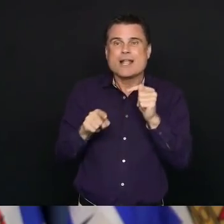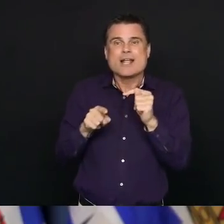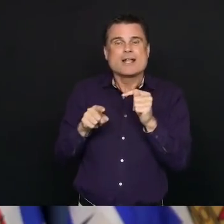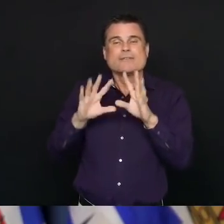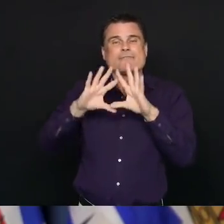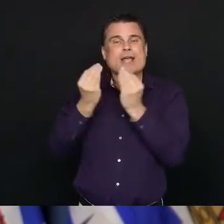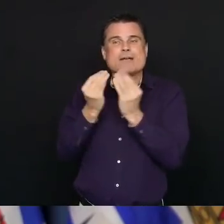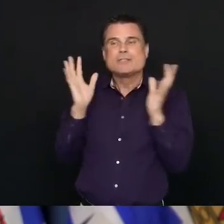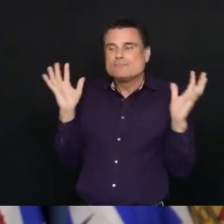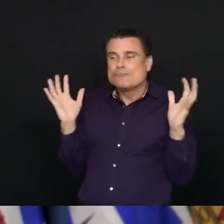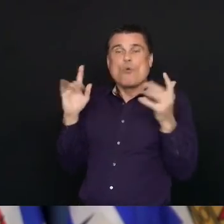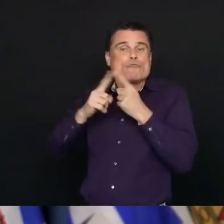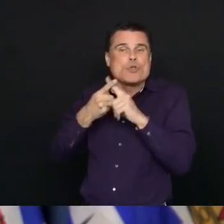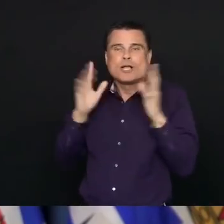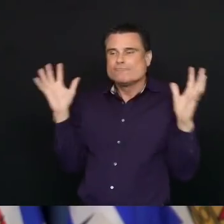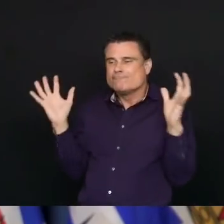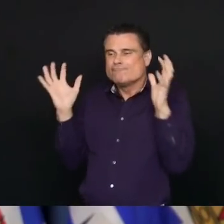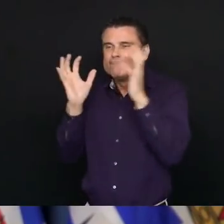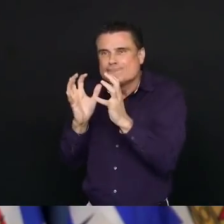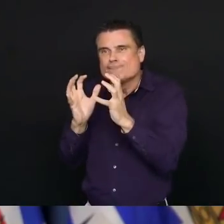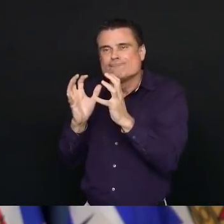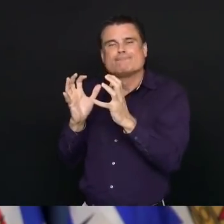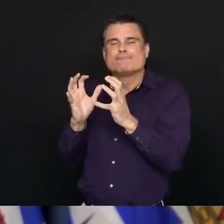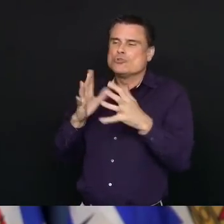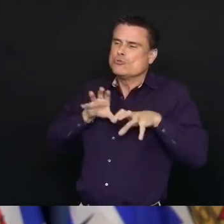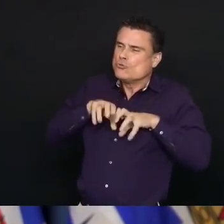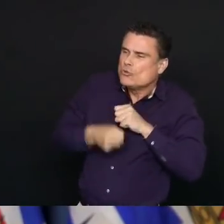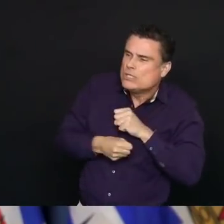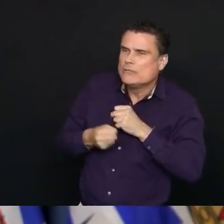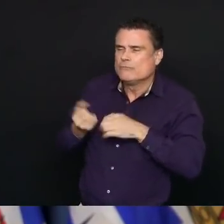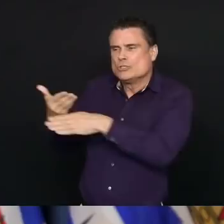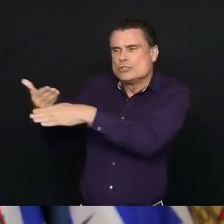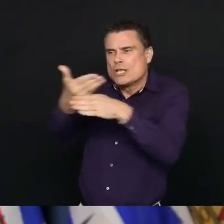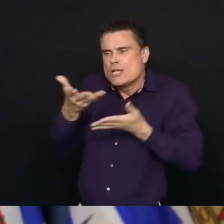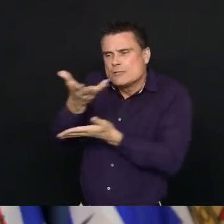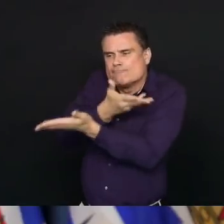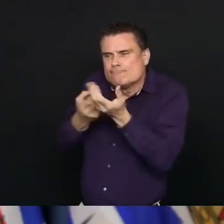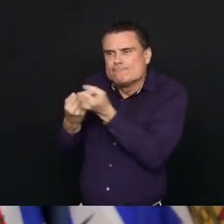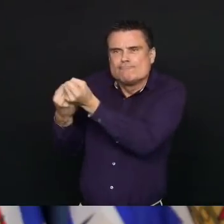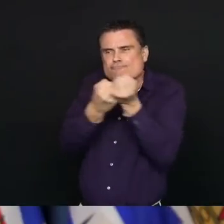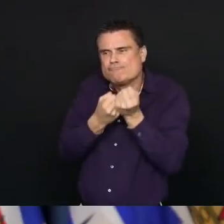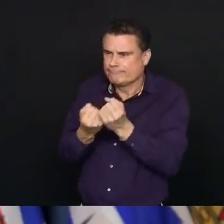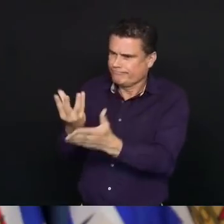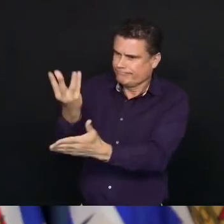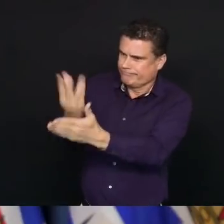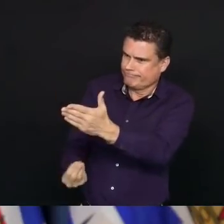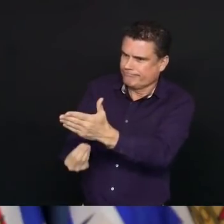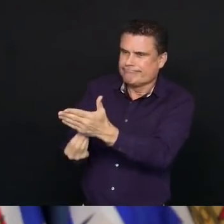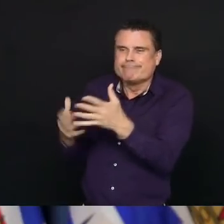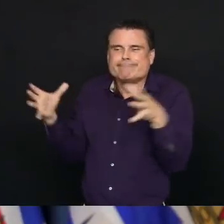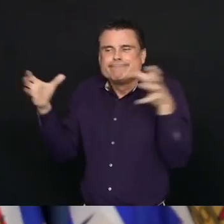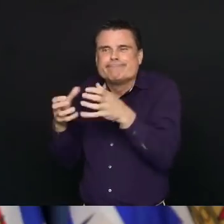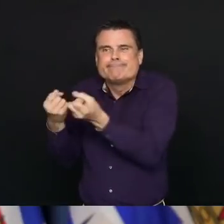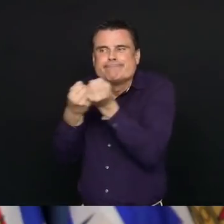In some ways the limitations on ability to come together is most painfully felt by those feeling the grief and must be especially painful